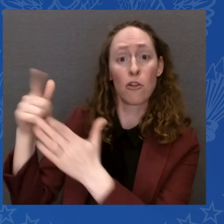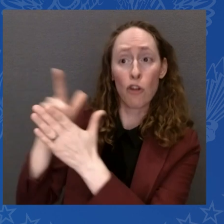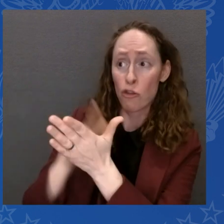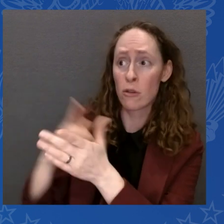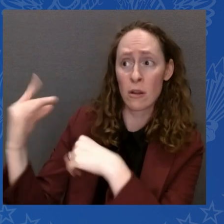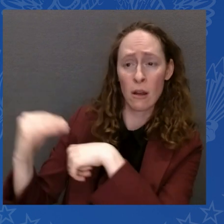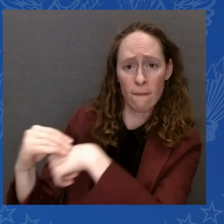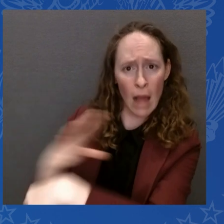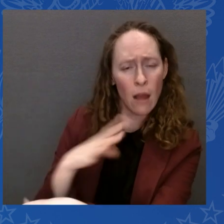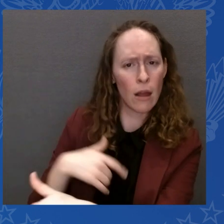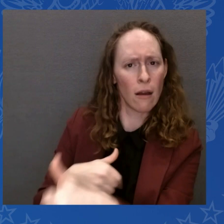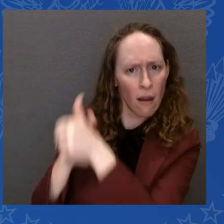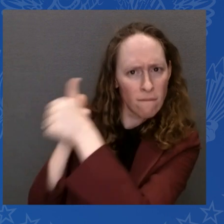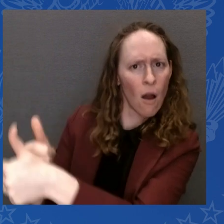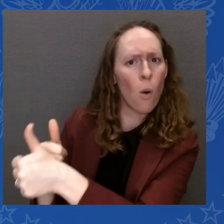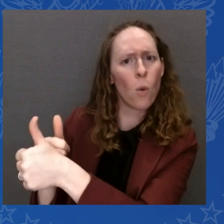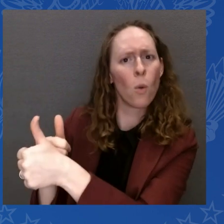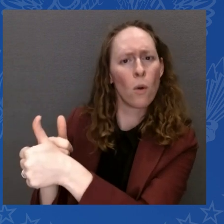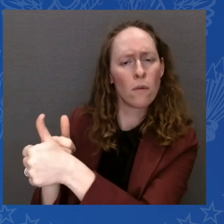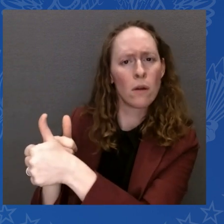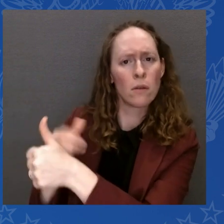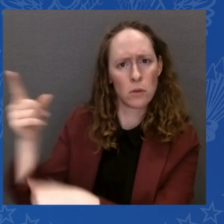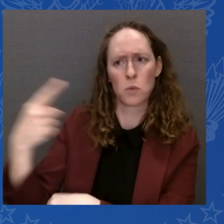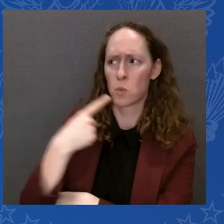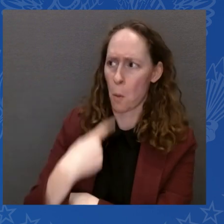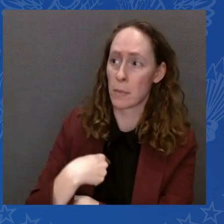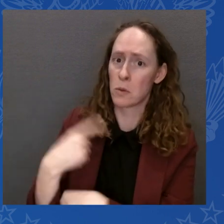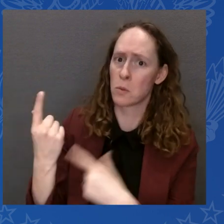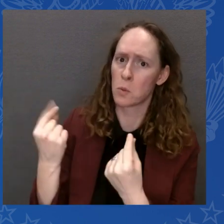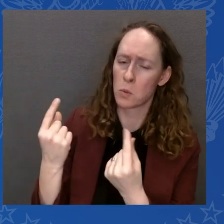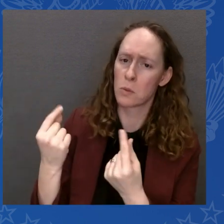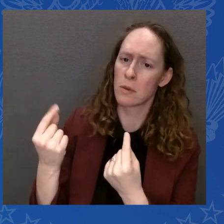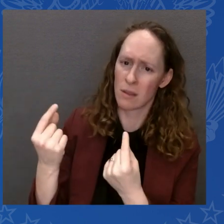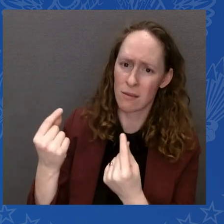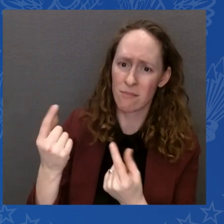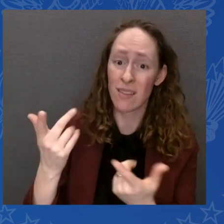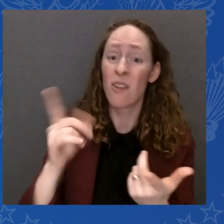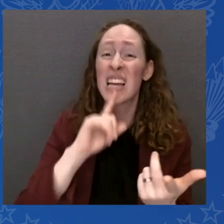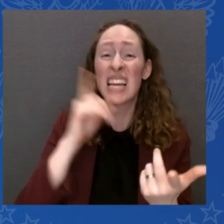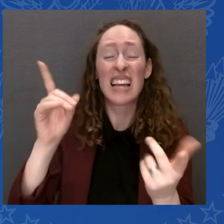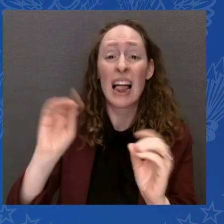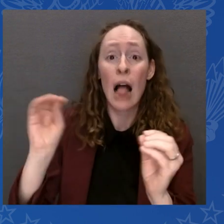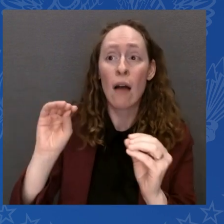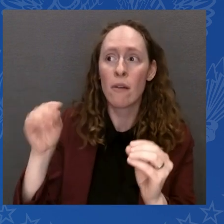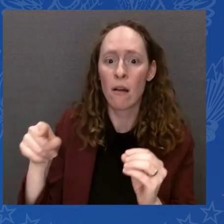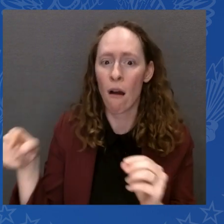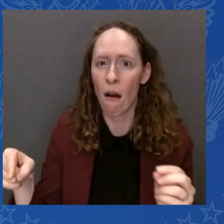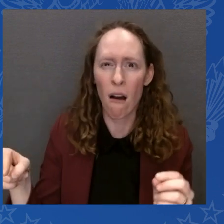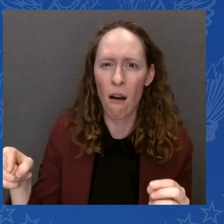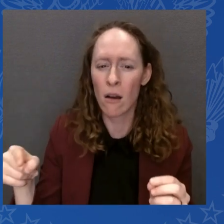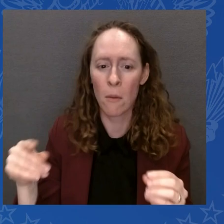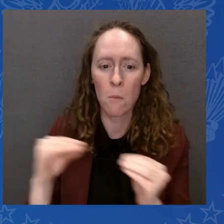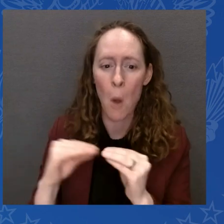Thank you.